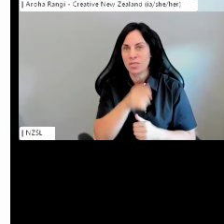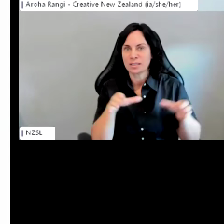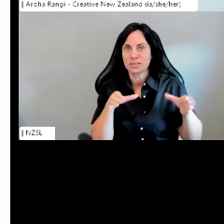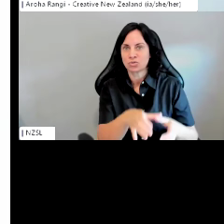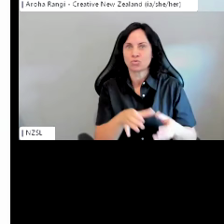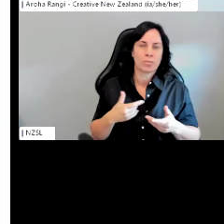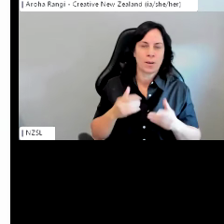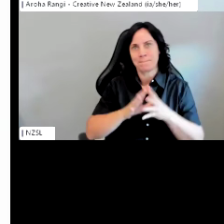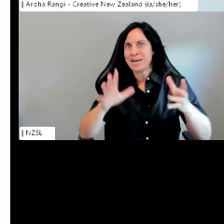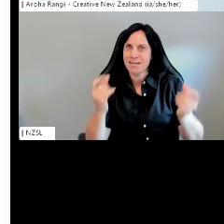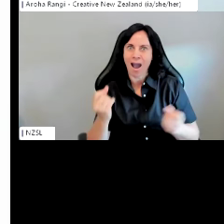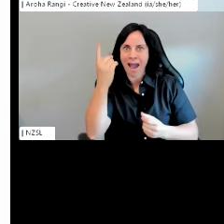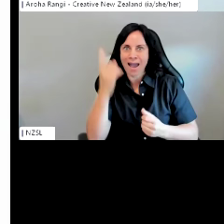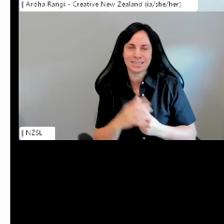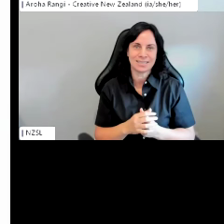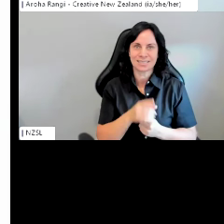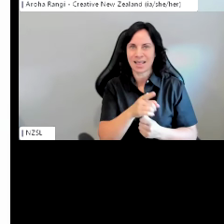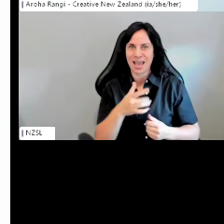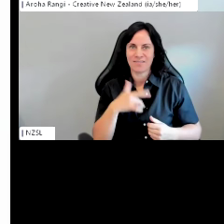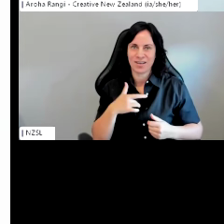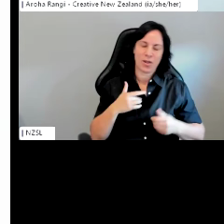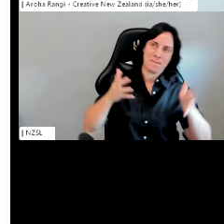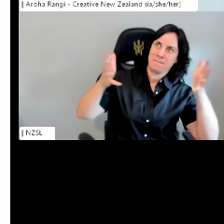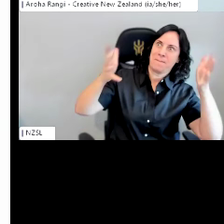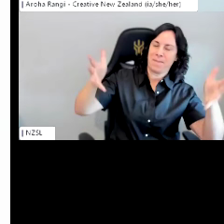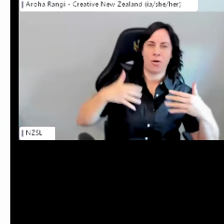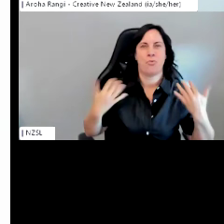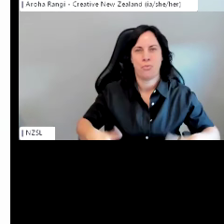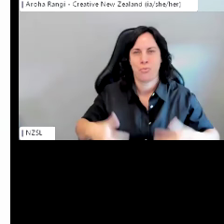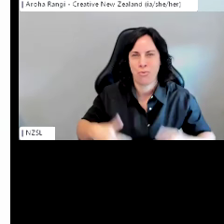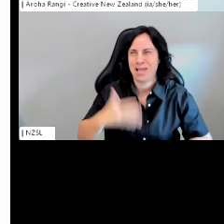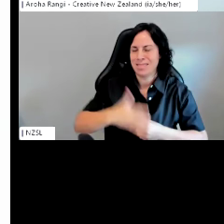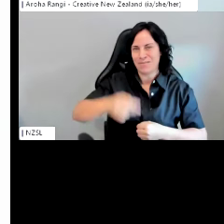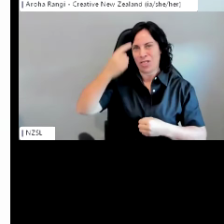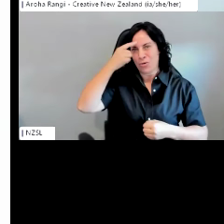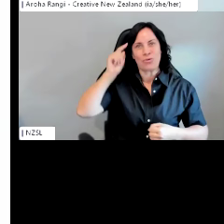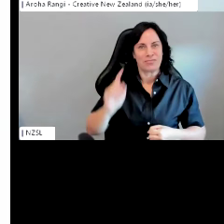they're going to you're going to collide together that they haven't thought of before. um you know